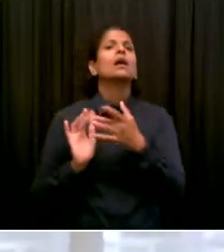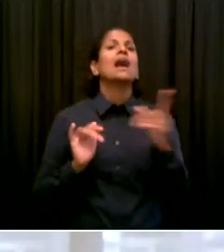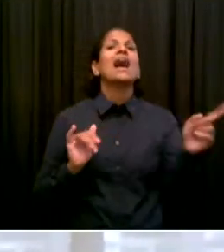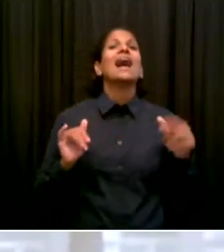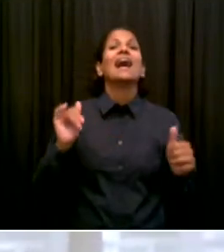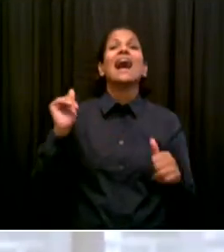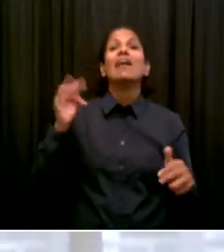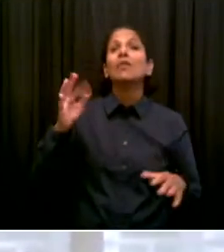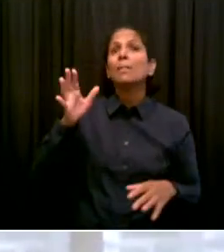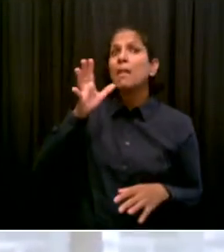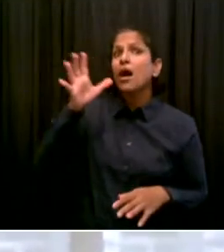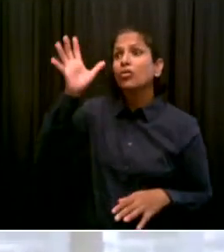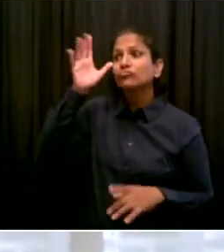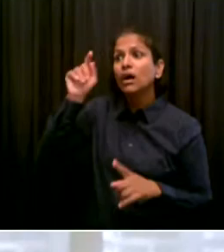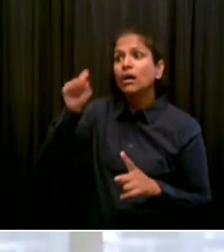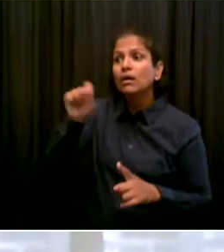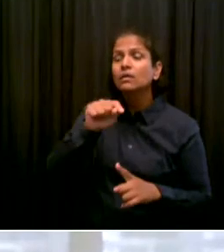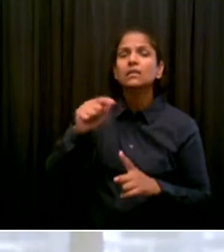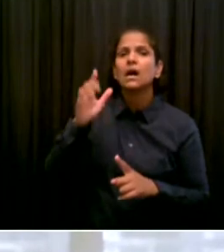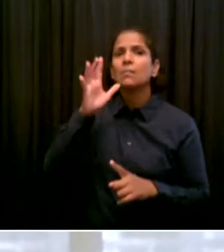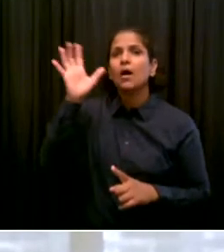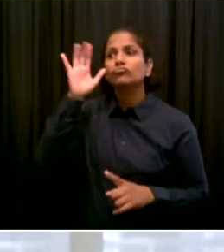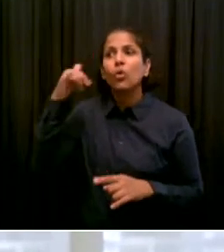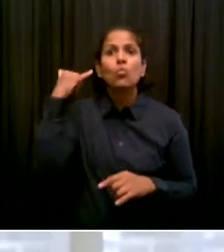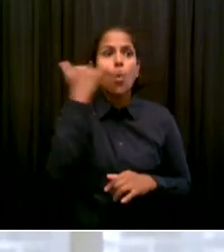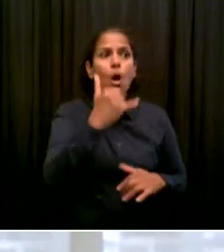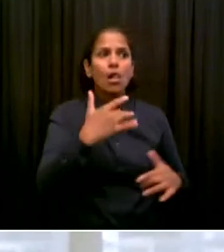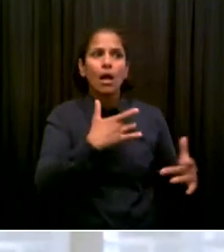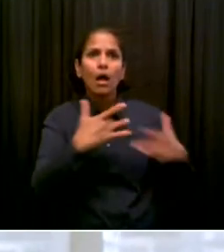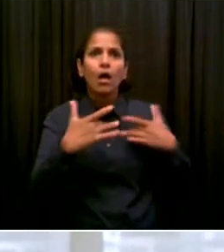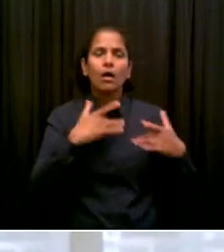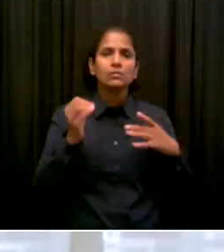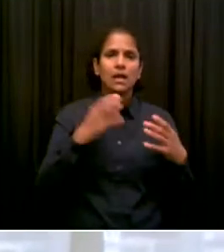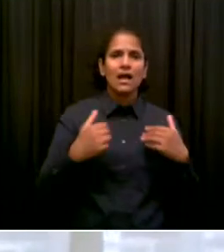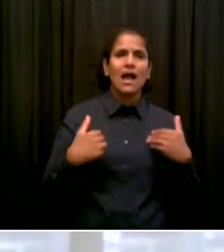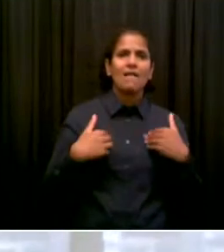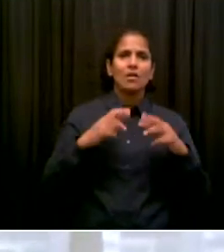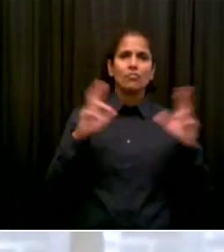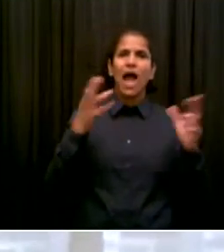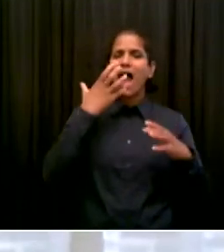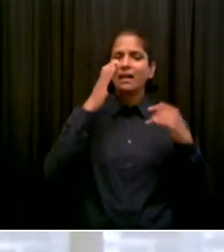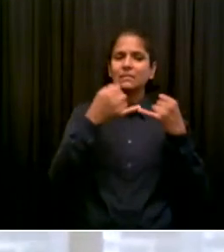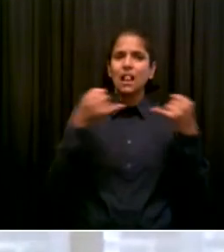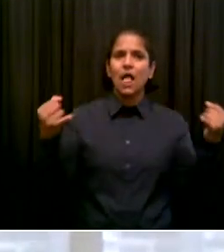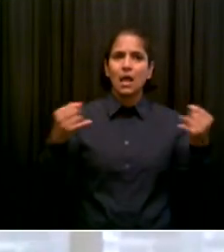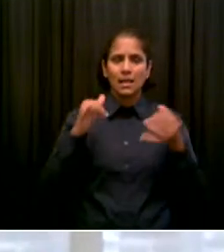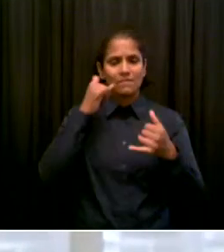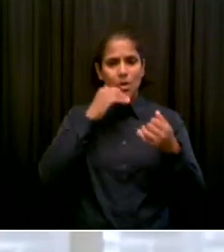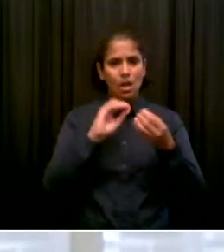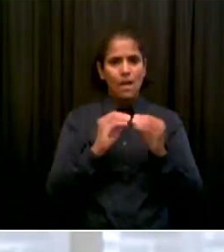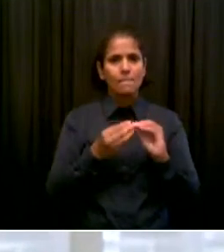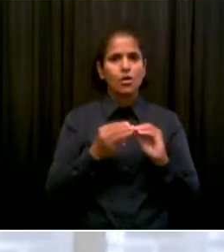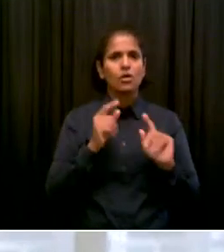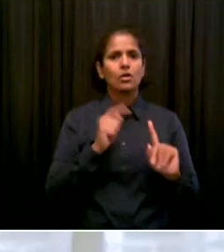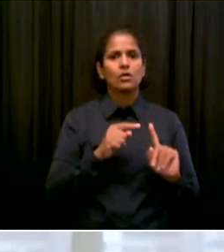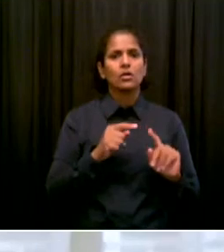CHANCELLOR.